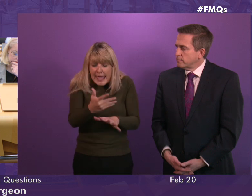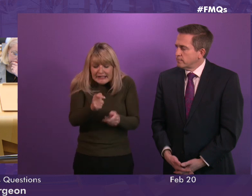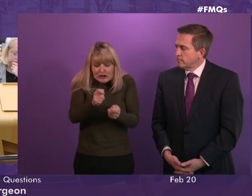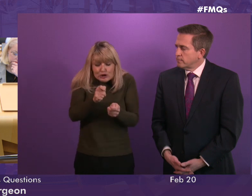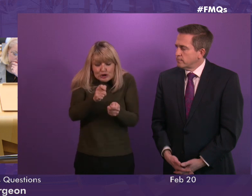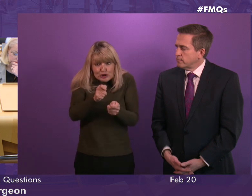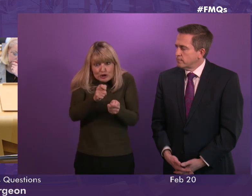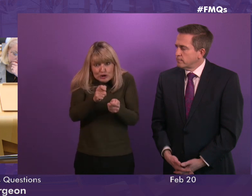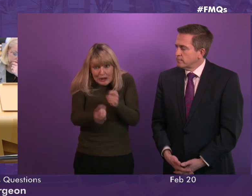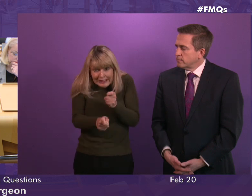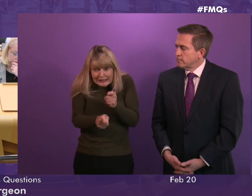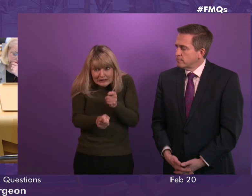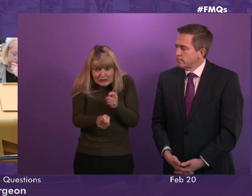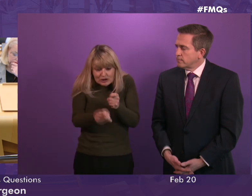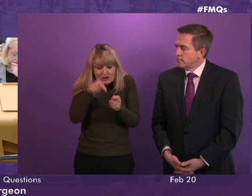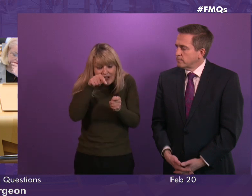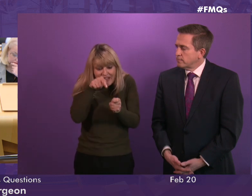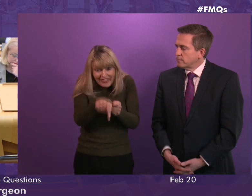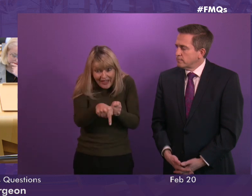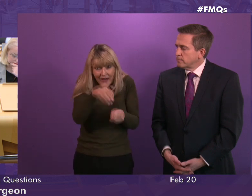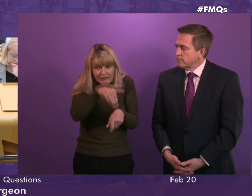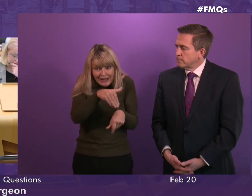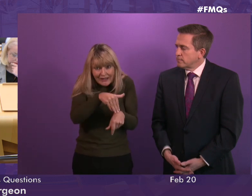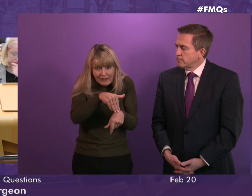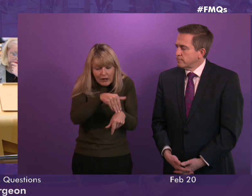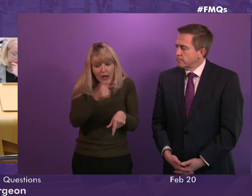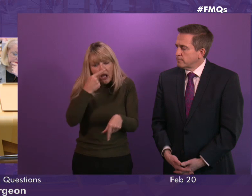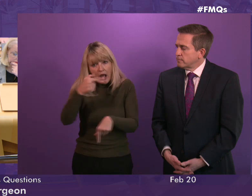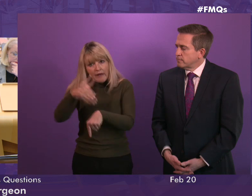could have on access to other benefits that are not under the control of the Scottish